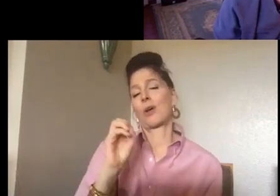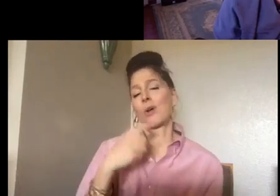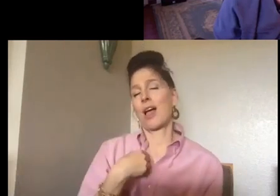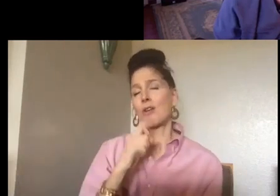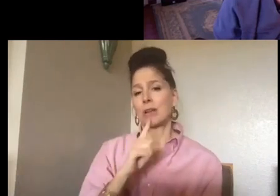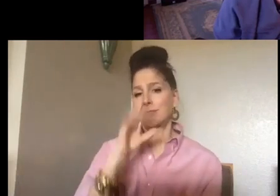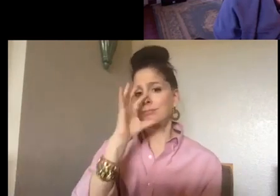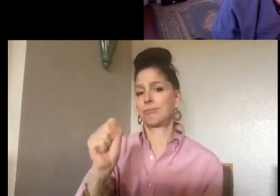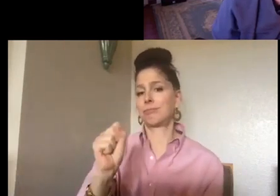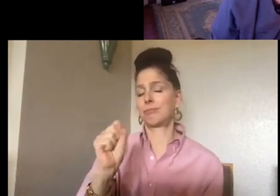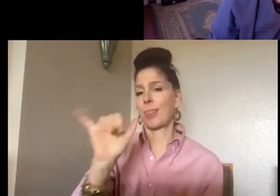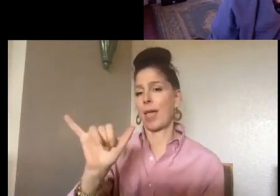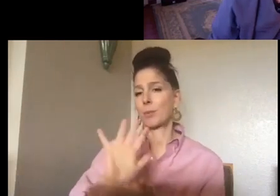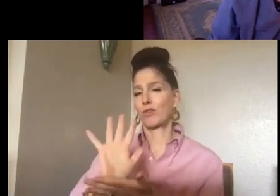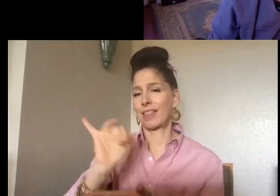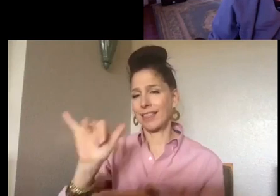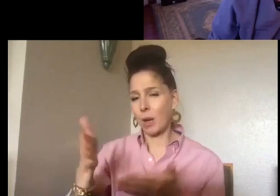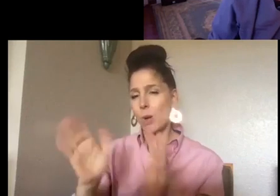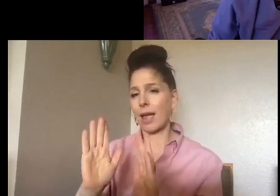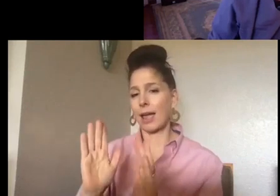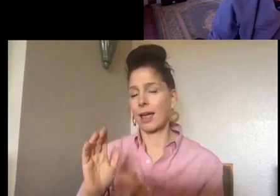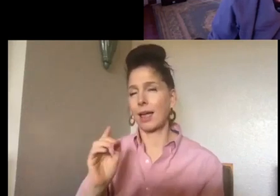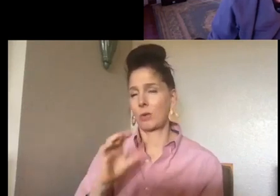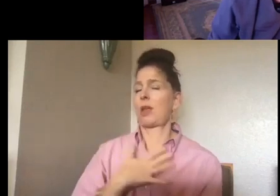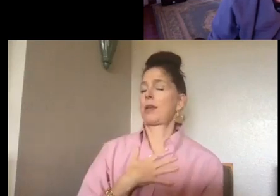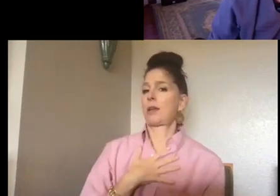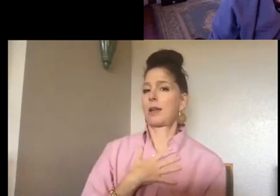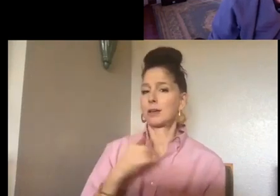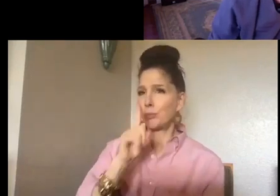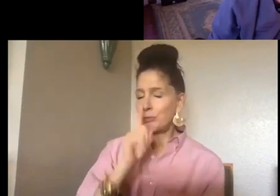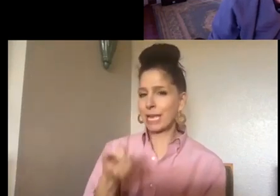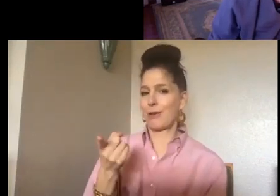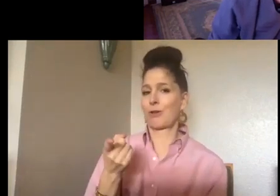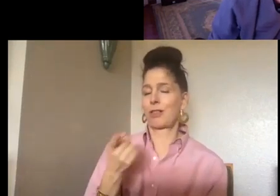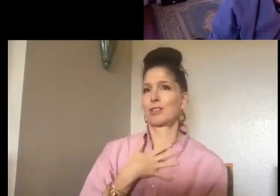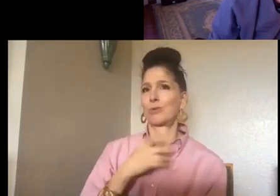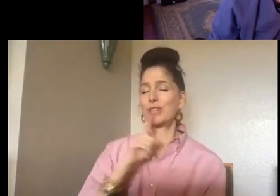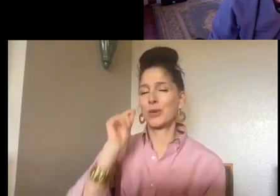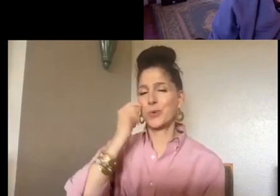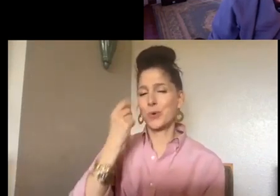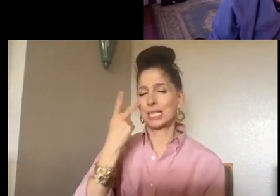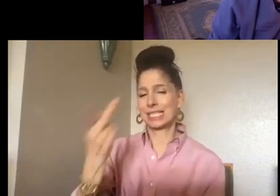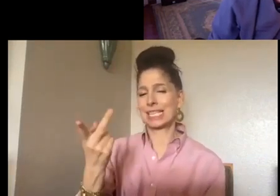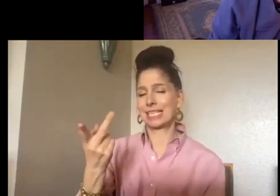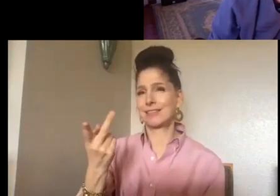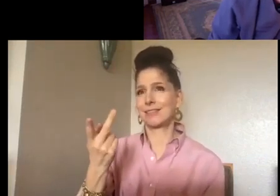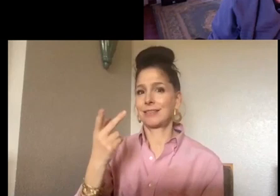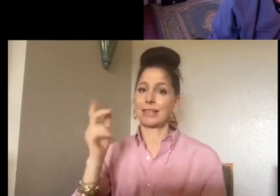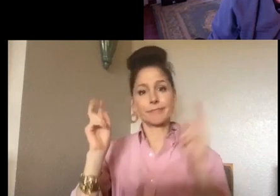it. So I was really fascinated by that, how they showed it. It was very interesting, it was very cool to see,